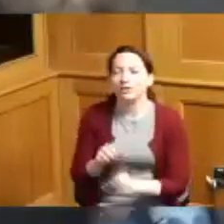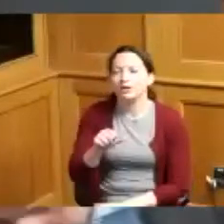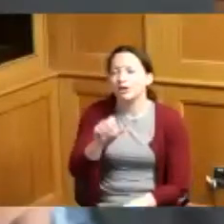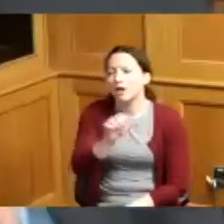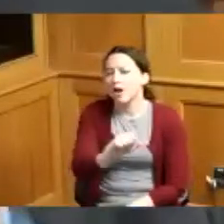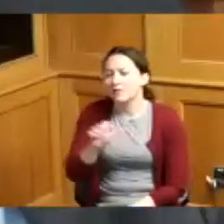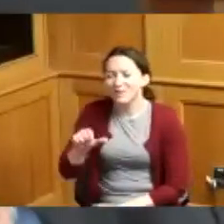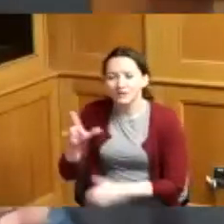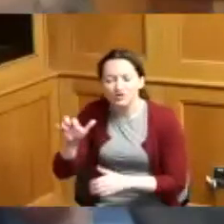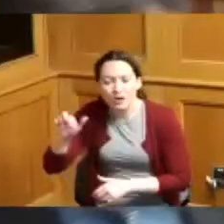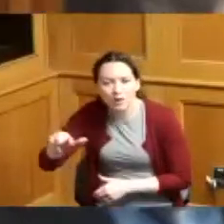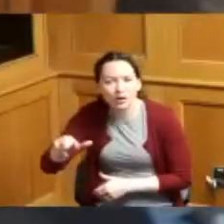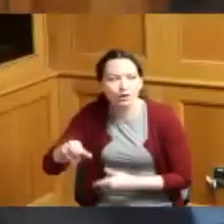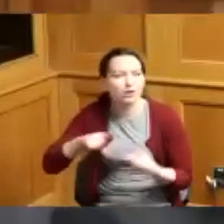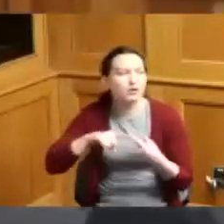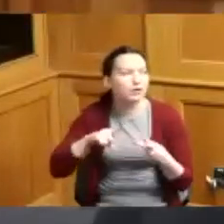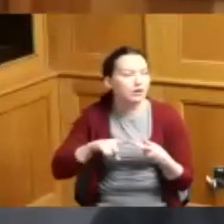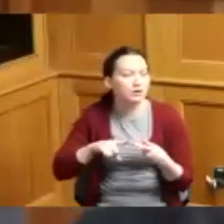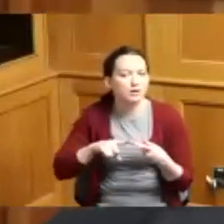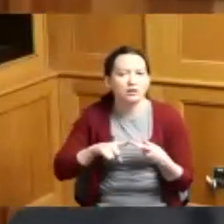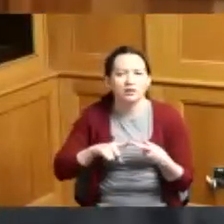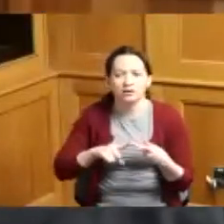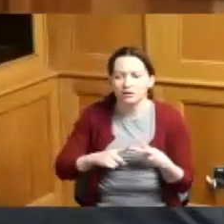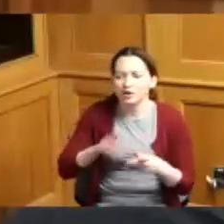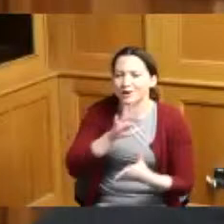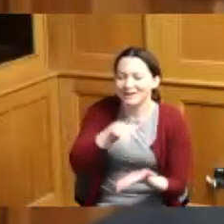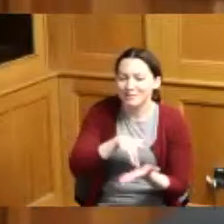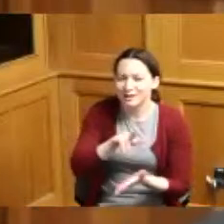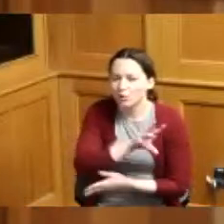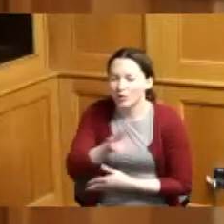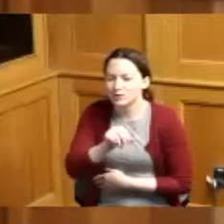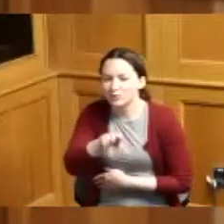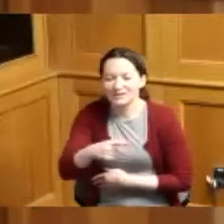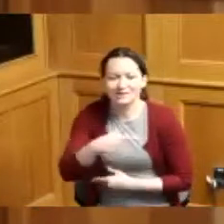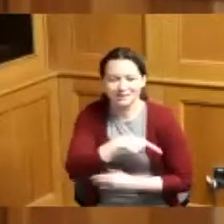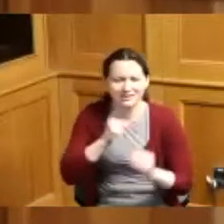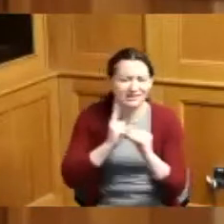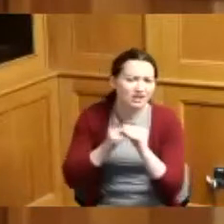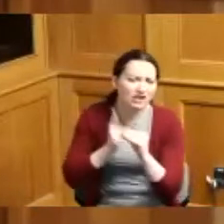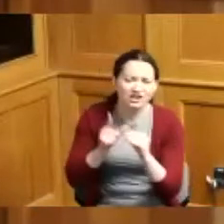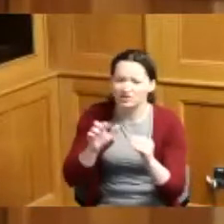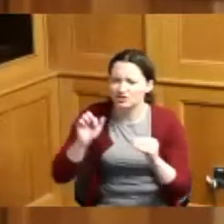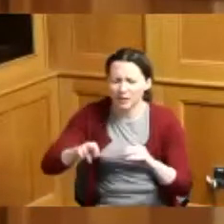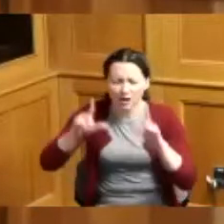chamber the Japanese chamber the midwest usc Chinese chamber a whole bunch of chambers